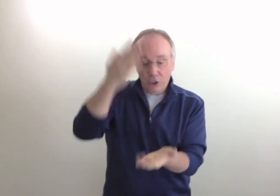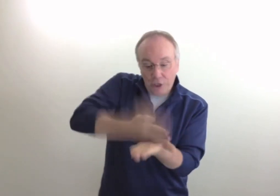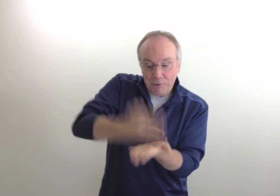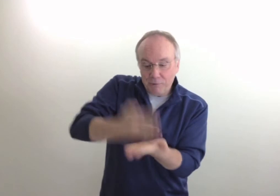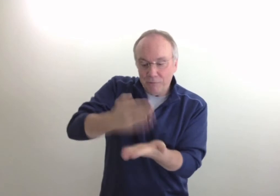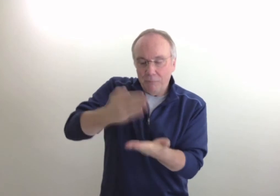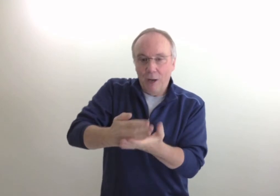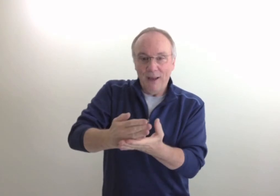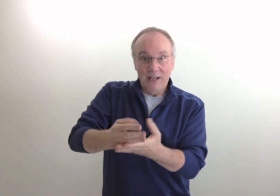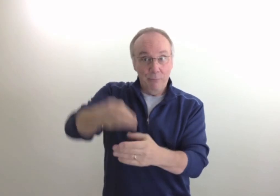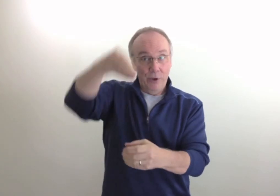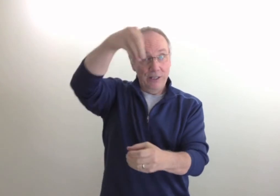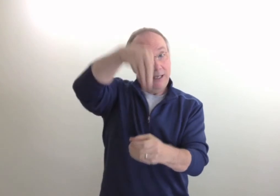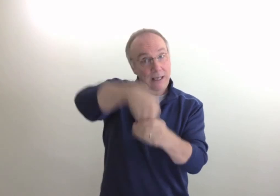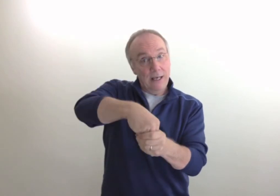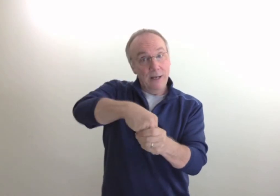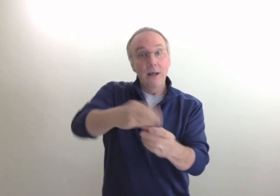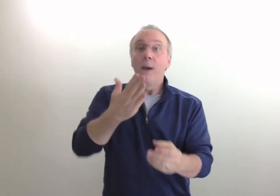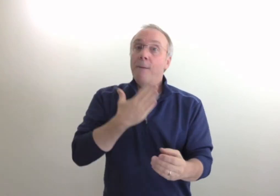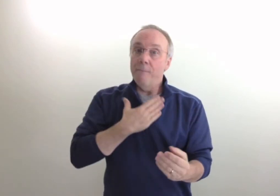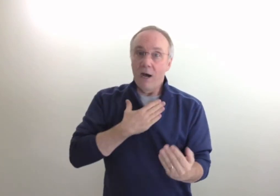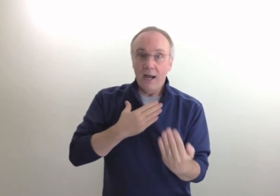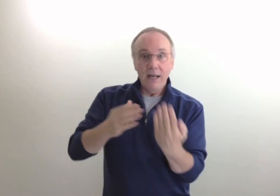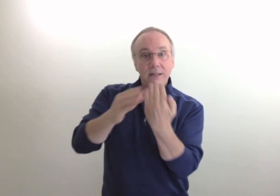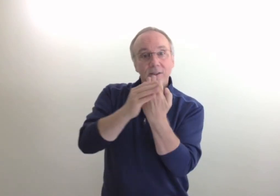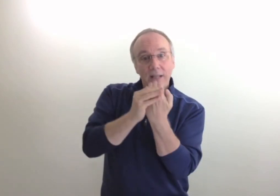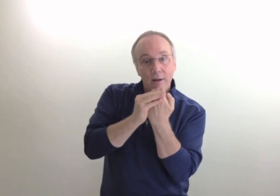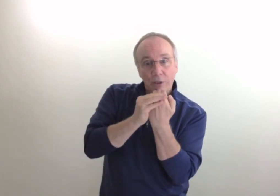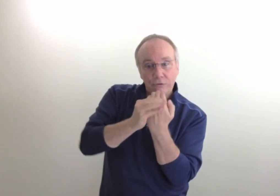I chopped up the melon and put it in my sandwich.